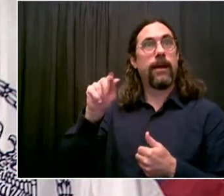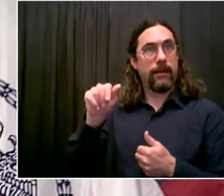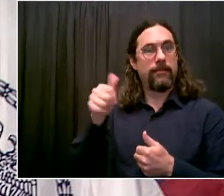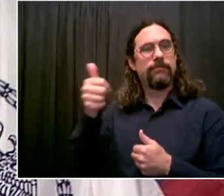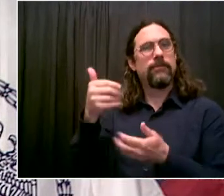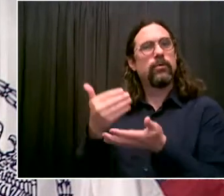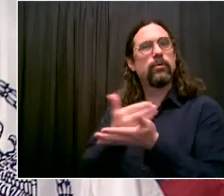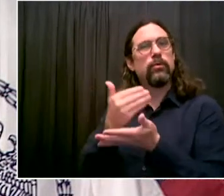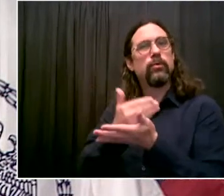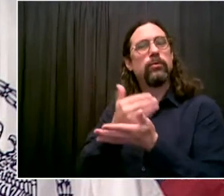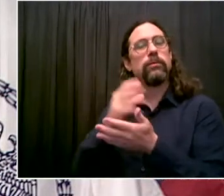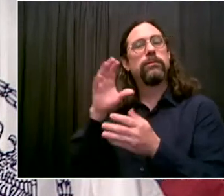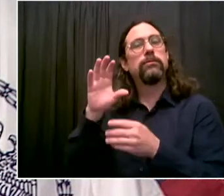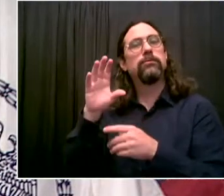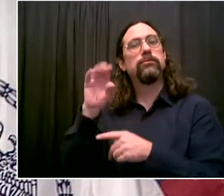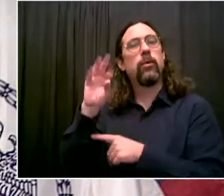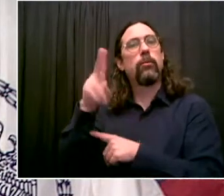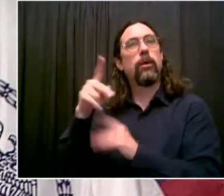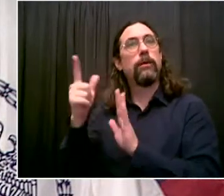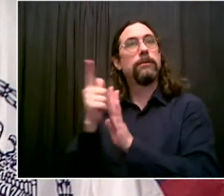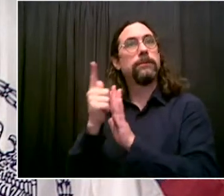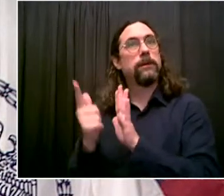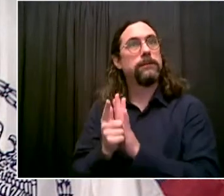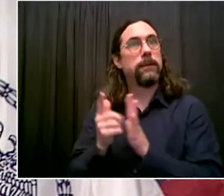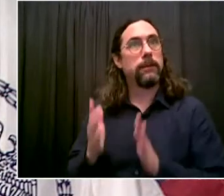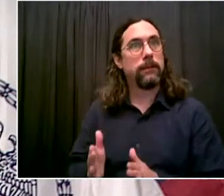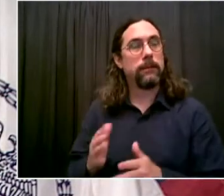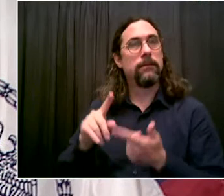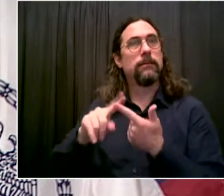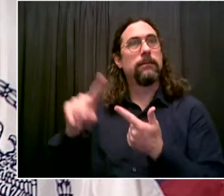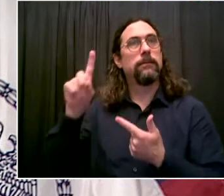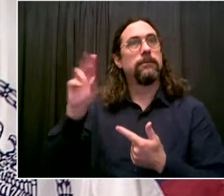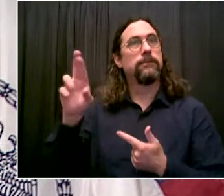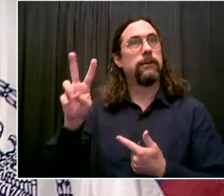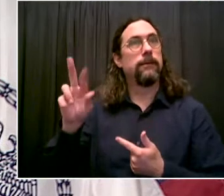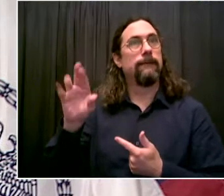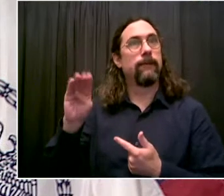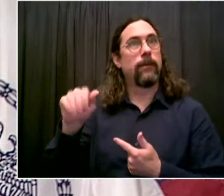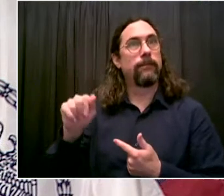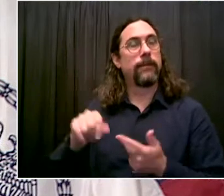CORPORATION COUNSEL GEORGIA PESTANA, DR. JAY VARMA,